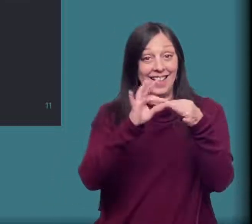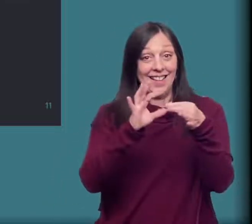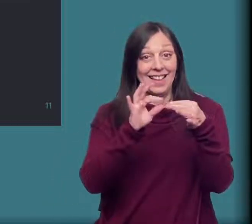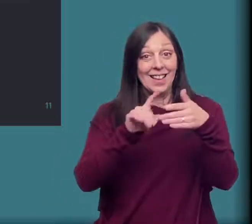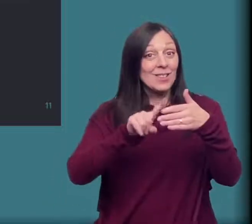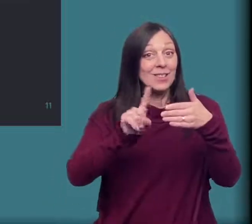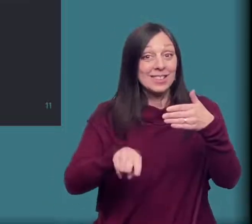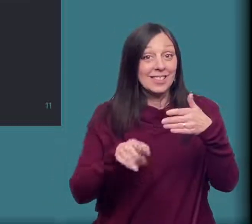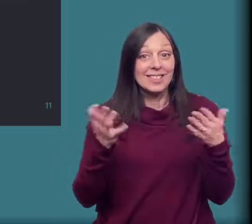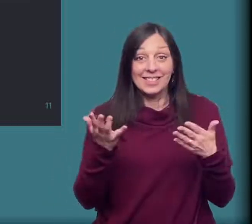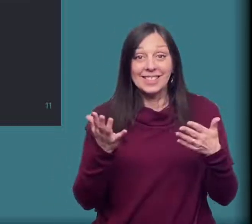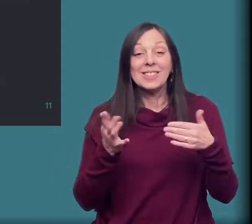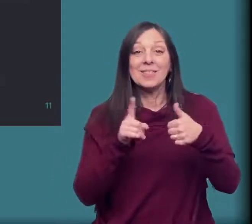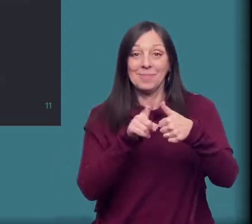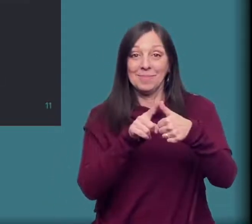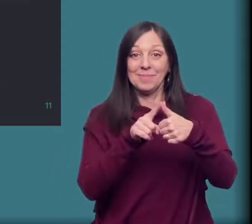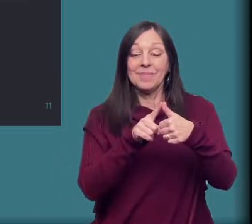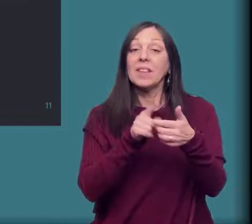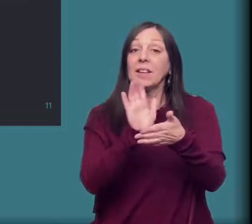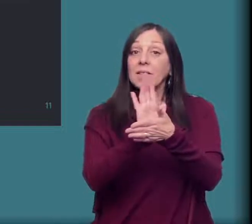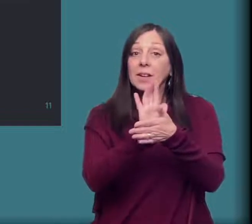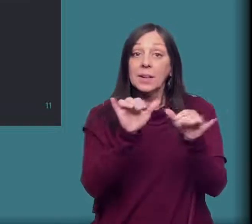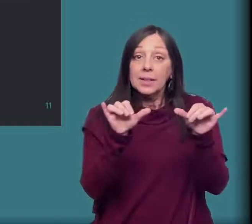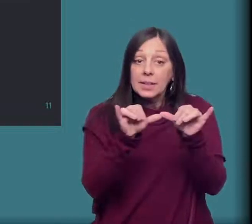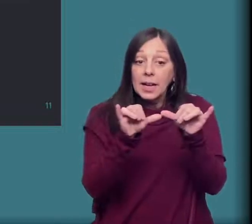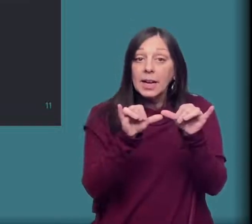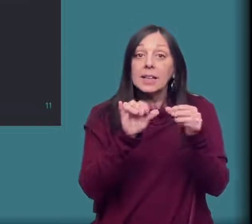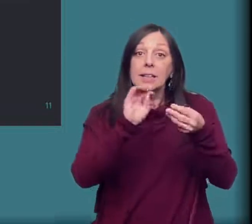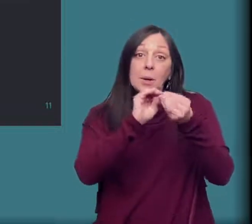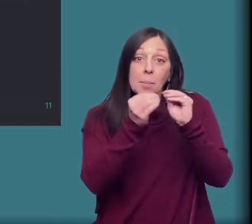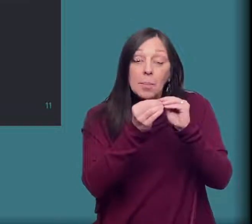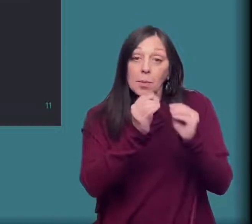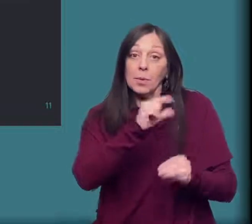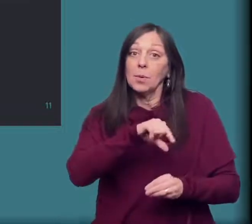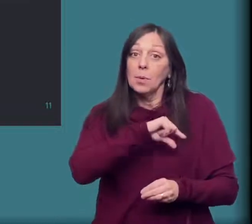Through the Think Aloud we found that video size, quantity, quality and control are important.